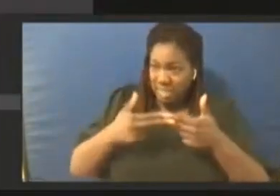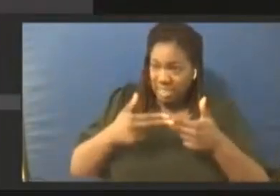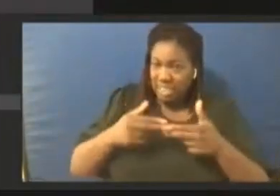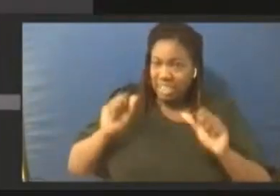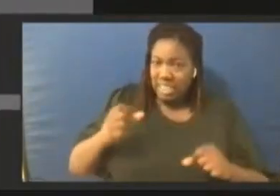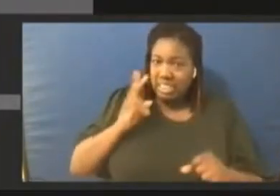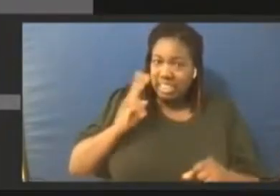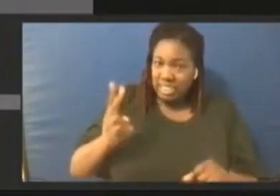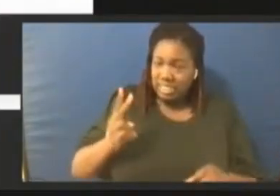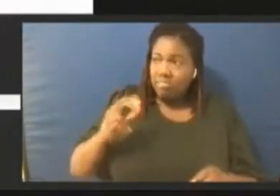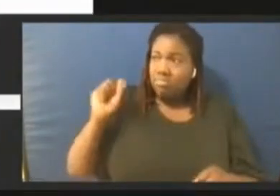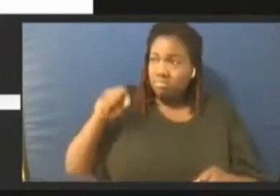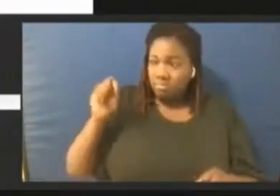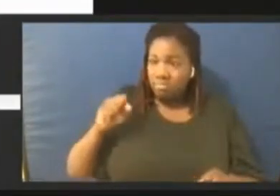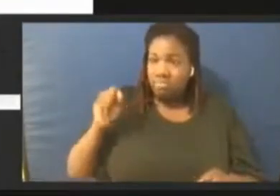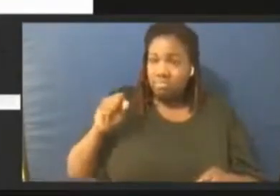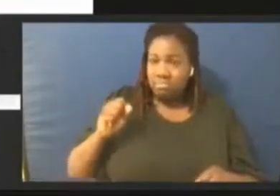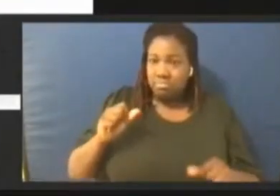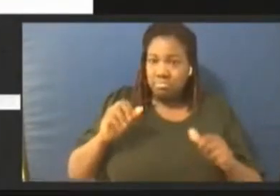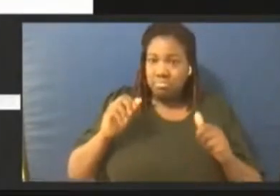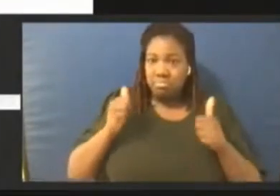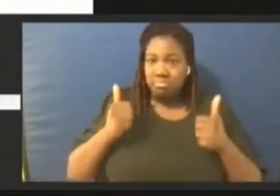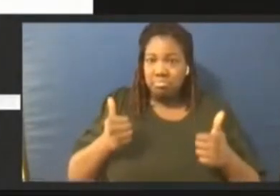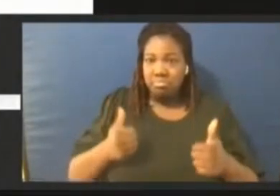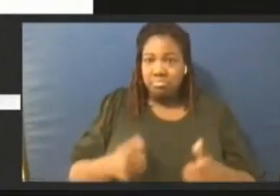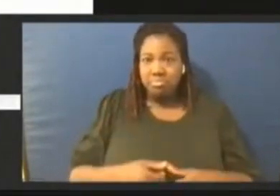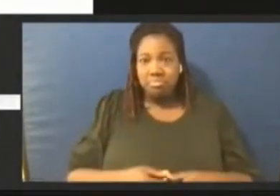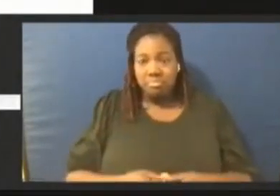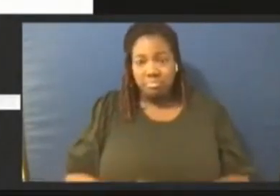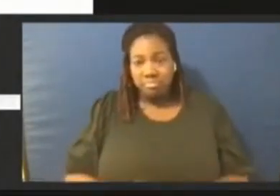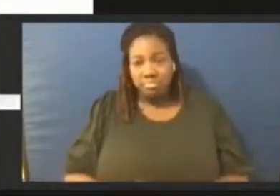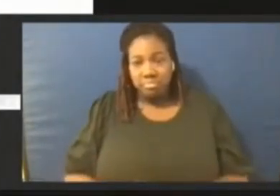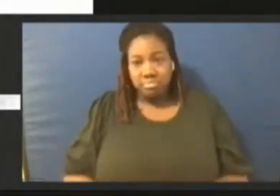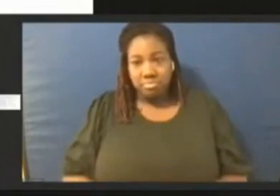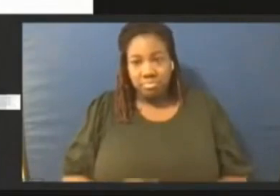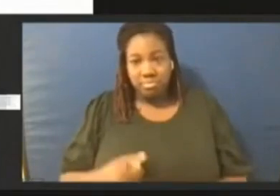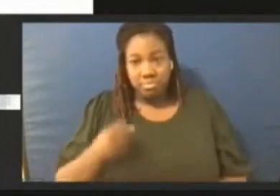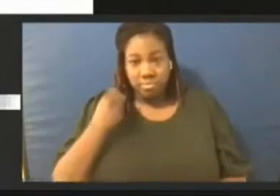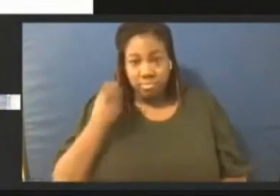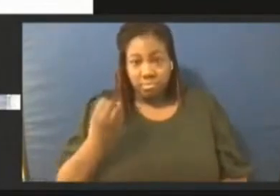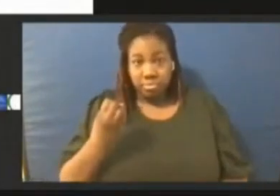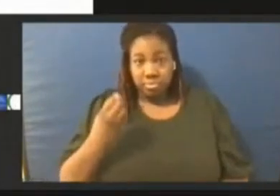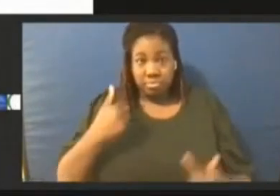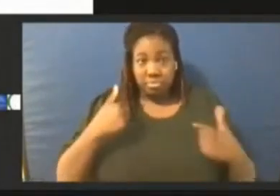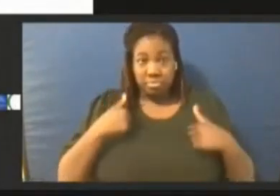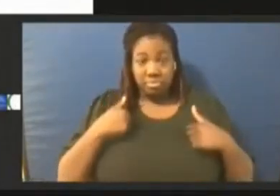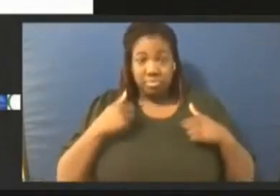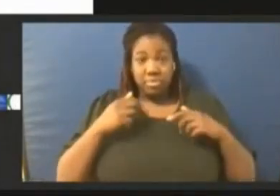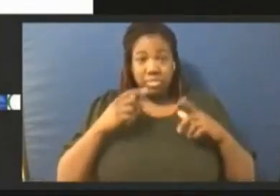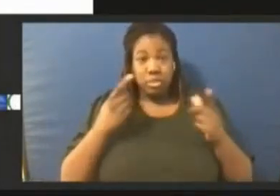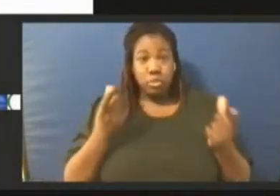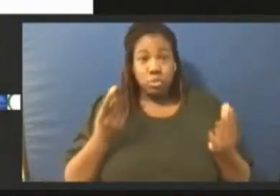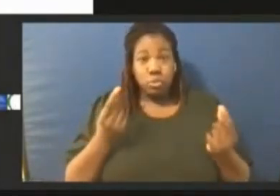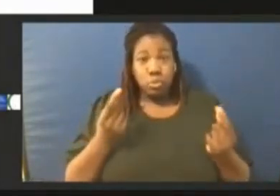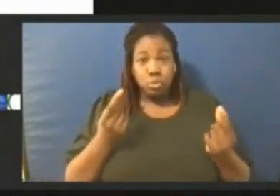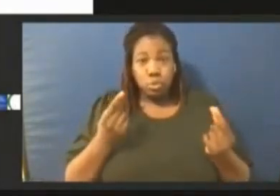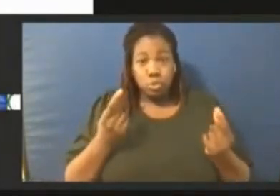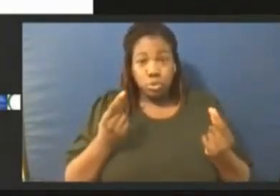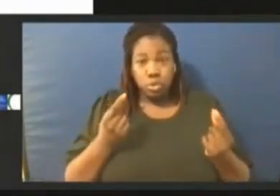Female Speaker: All right, so what I'll do is actually get the slide deck back to